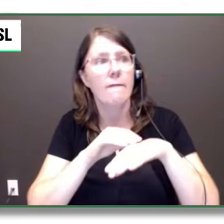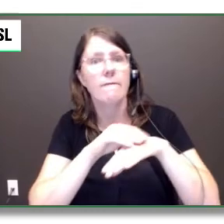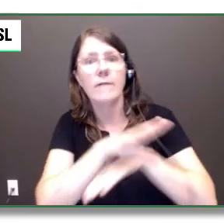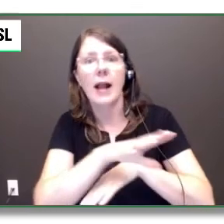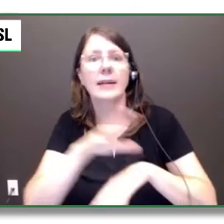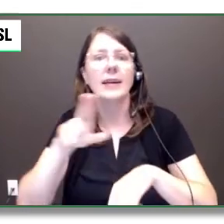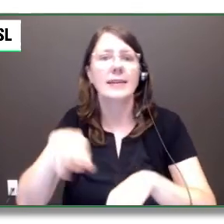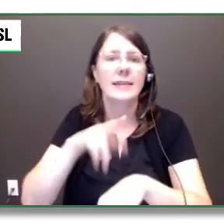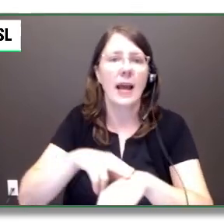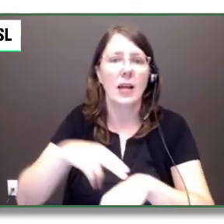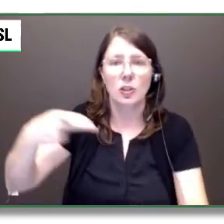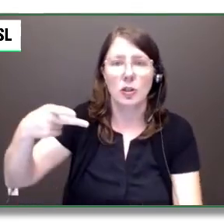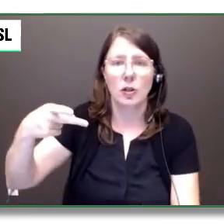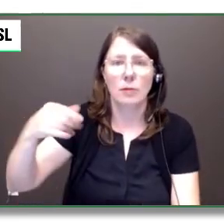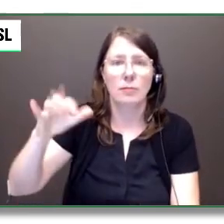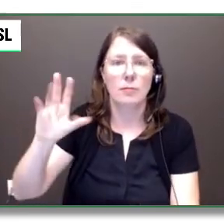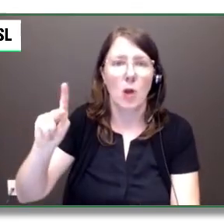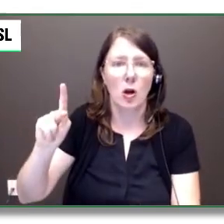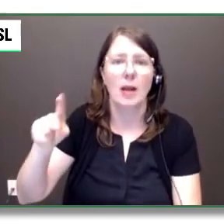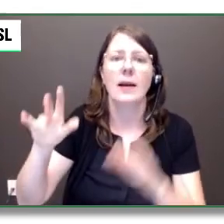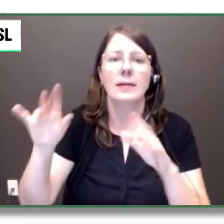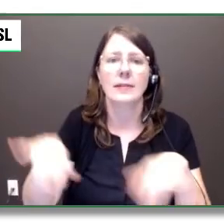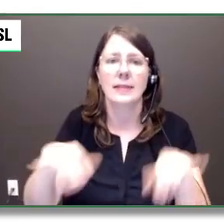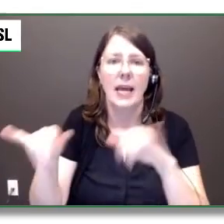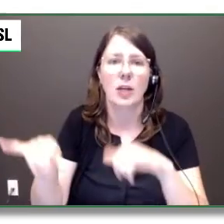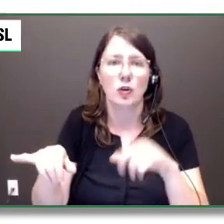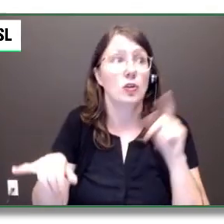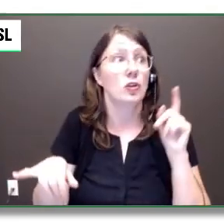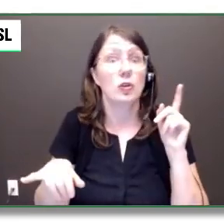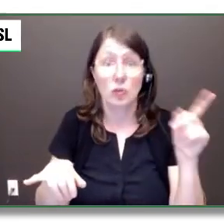half years they sort of take into consideration what they've learned. I I